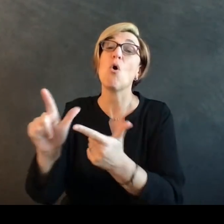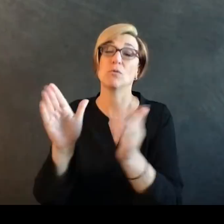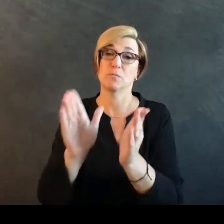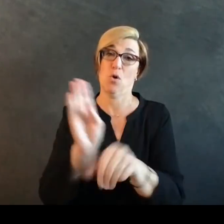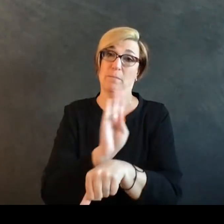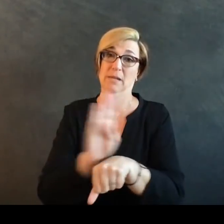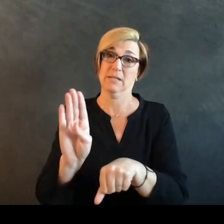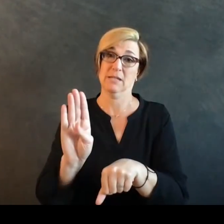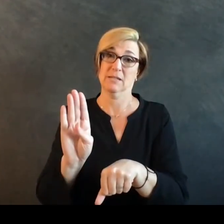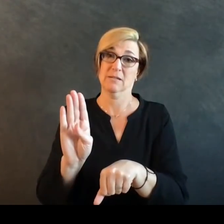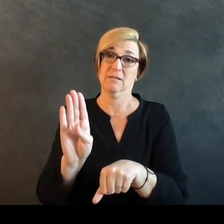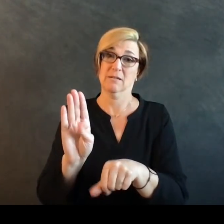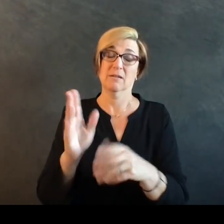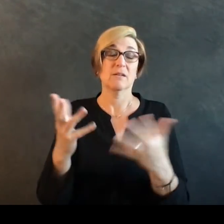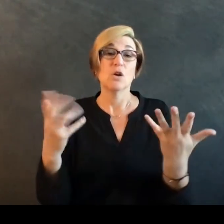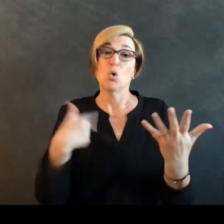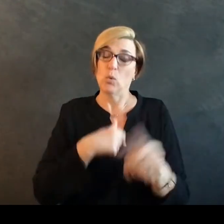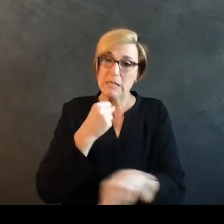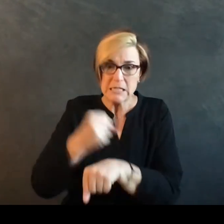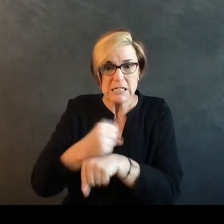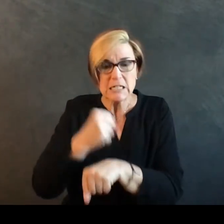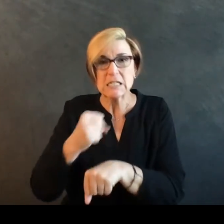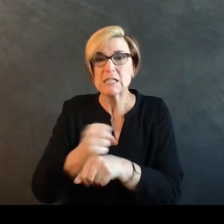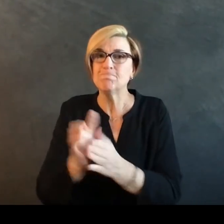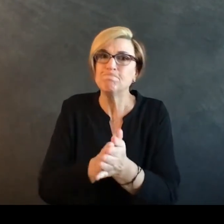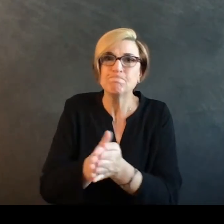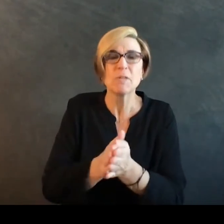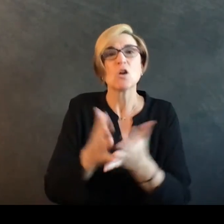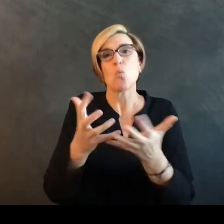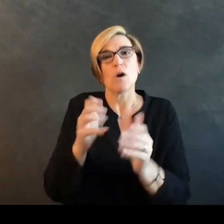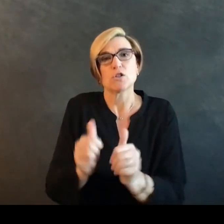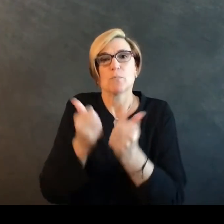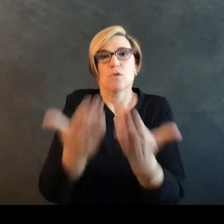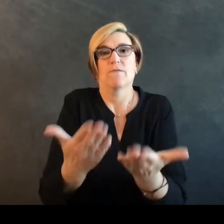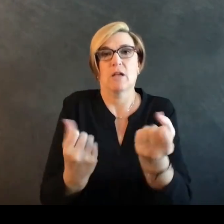working feverishly to make sure that we can provide the available funds to them